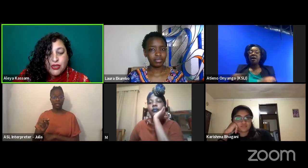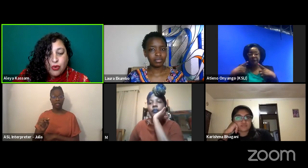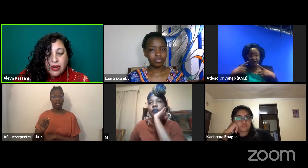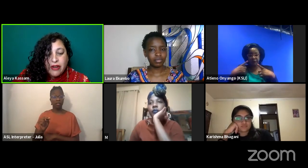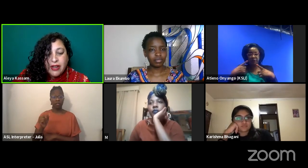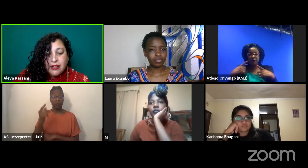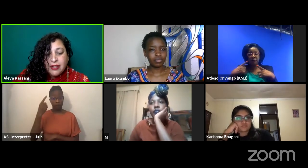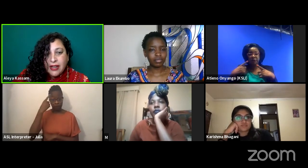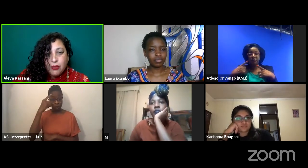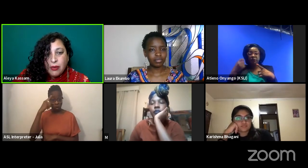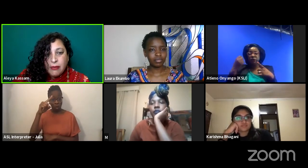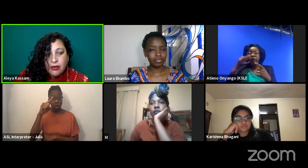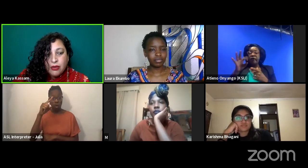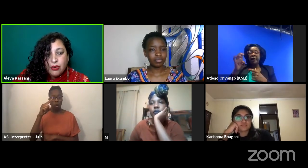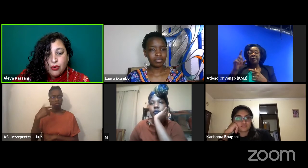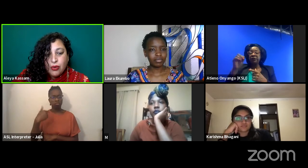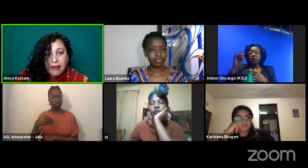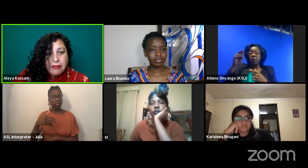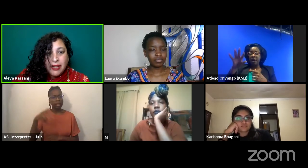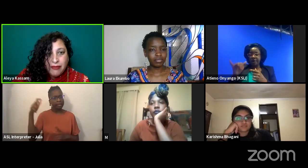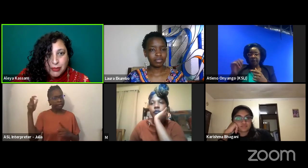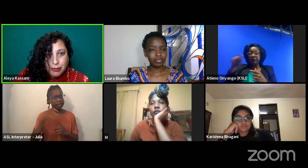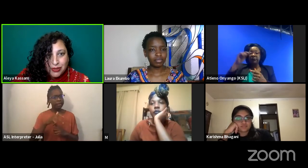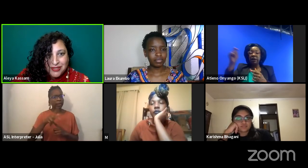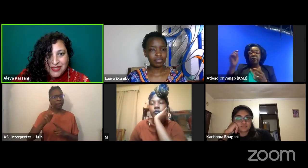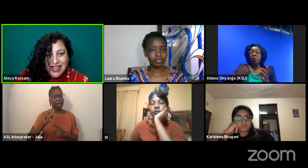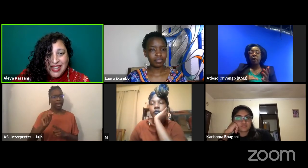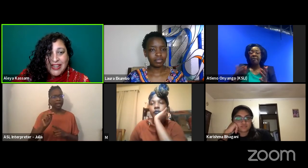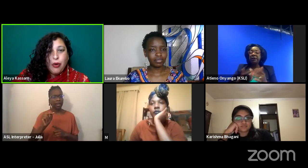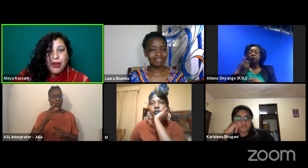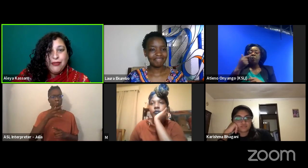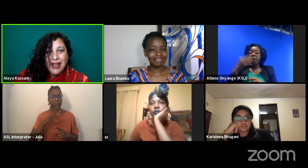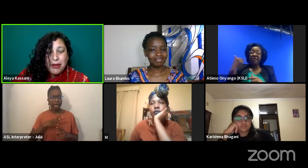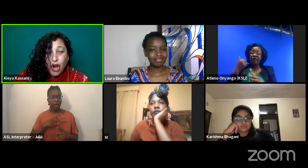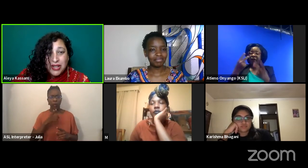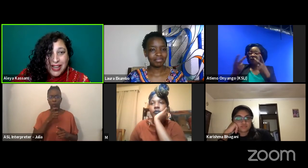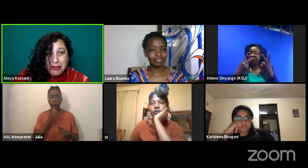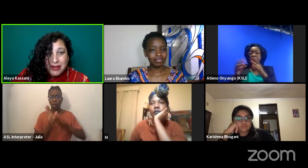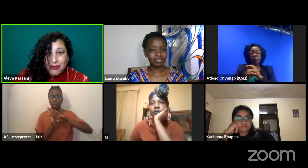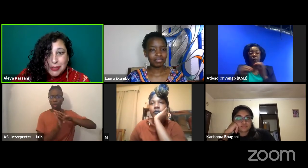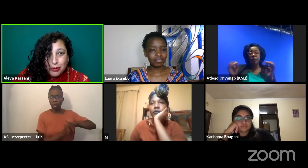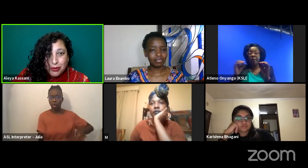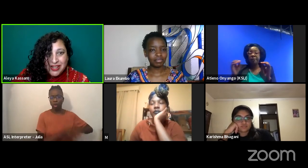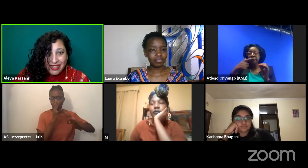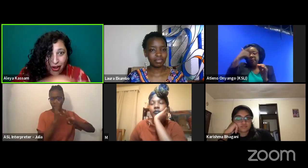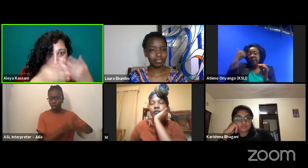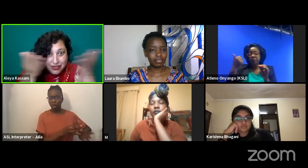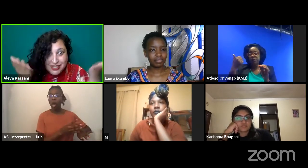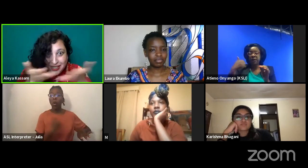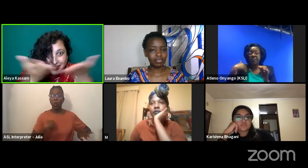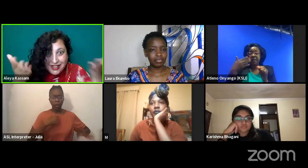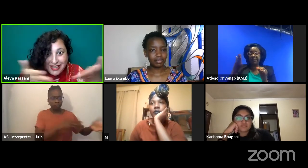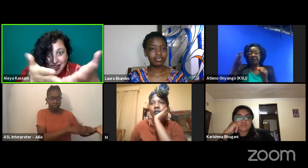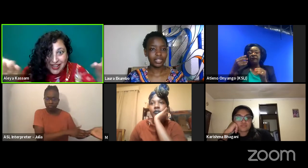extraordinary Kenyan women who had been invisibled. Now because they have been invisible, they are not here.